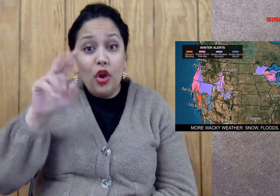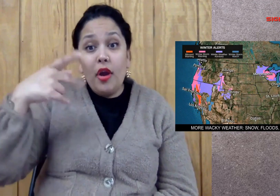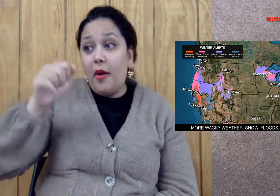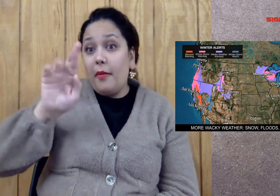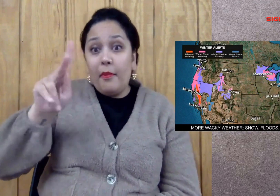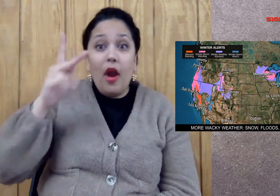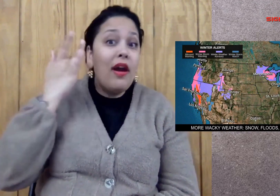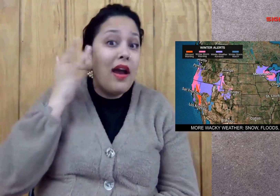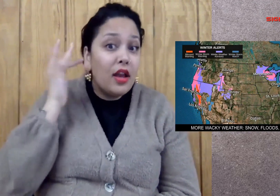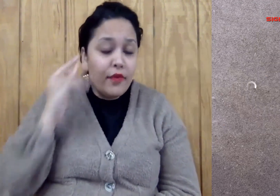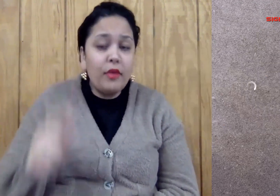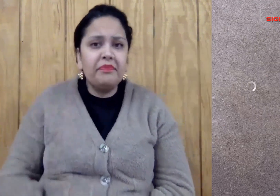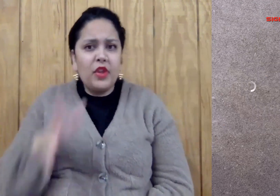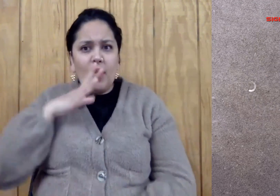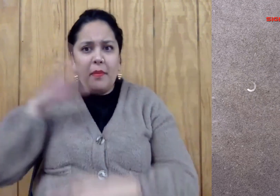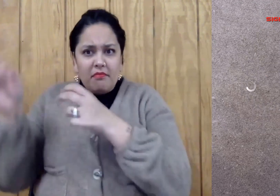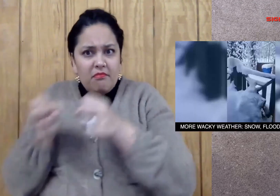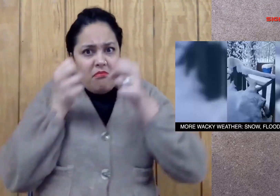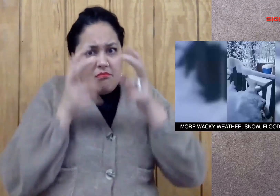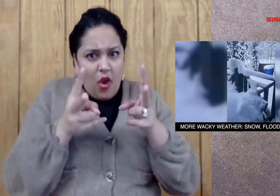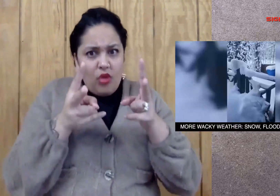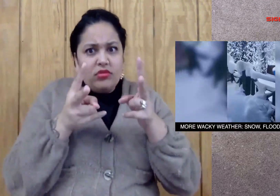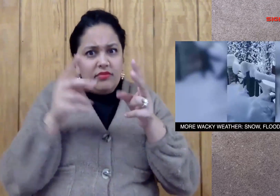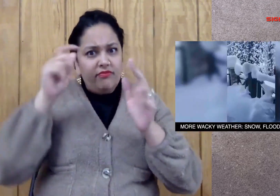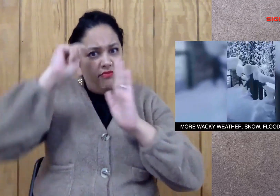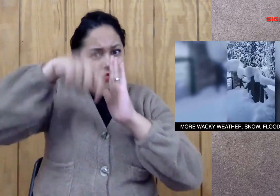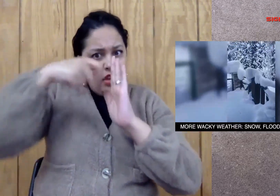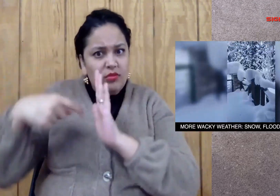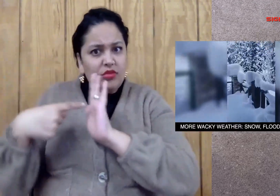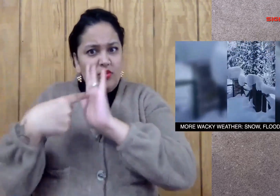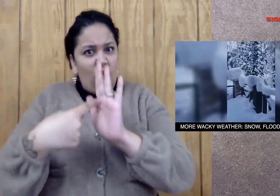in Frazier Park, California a woman posted this video